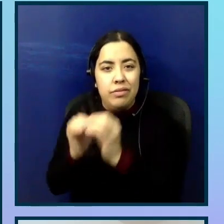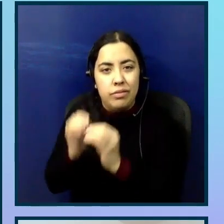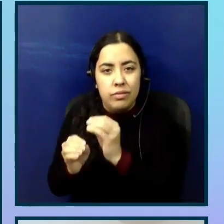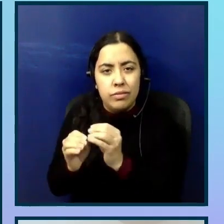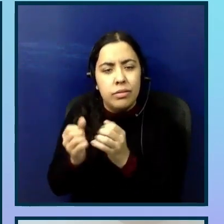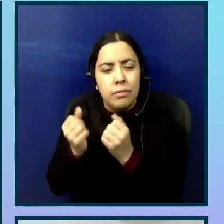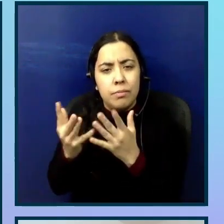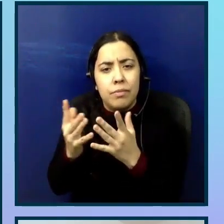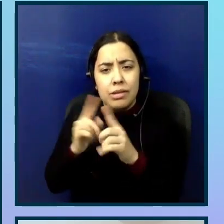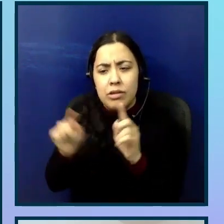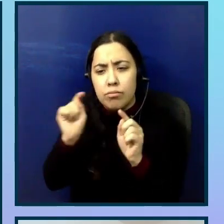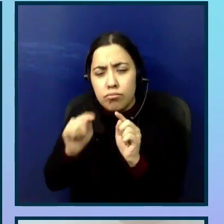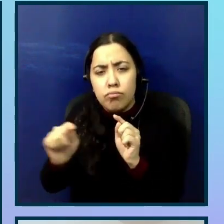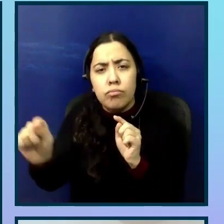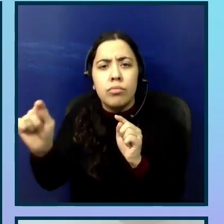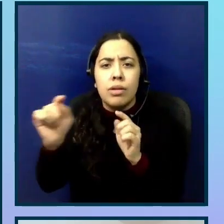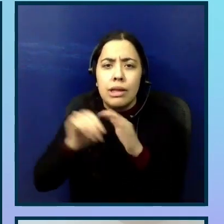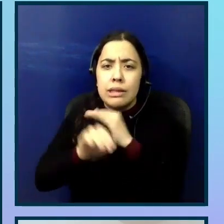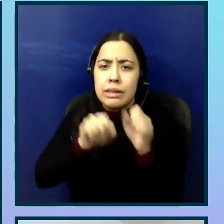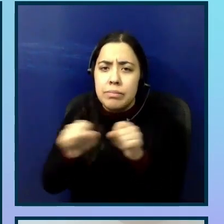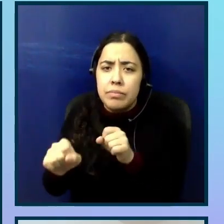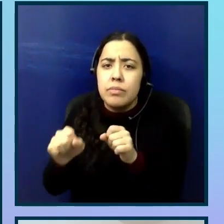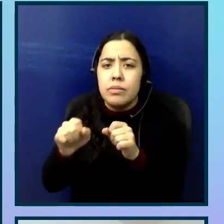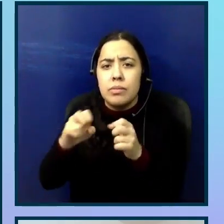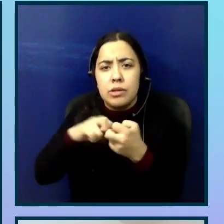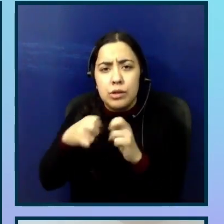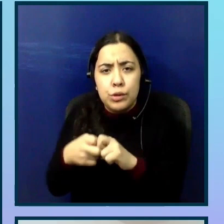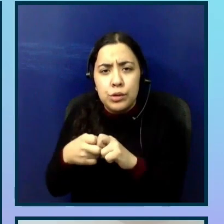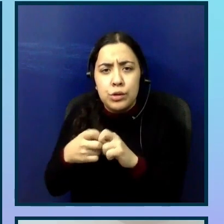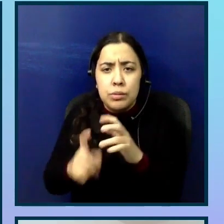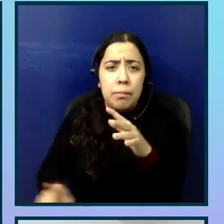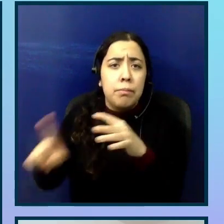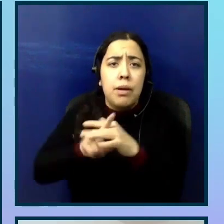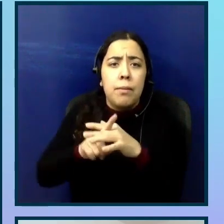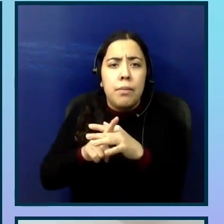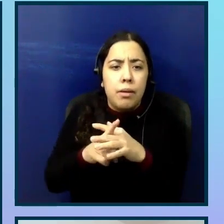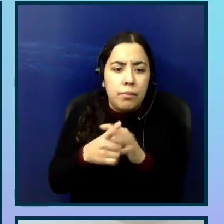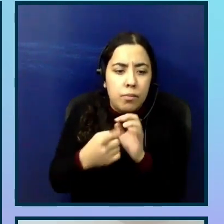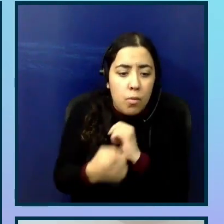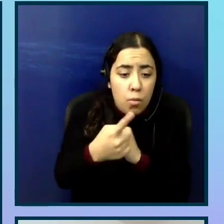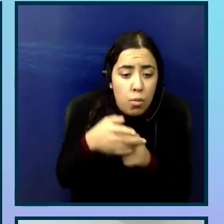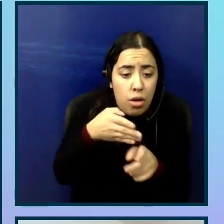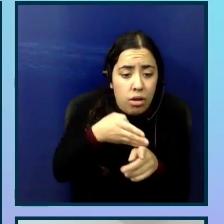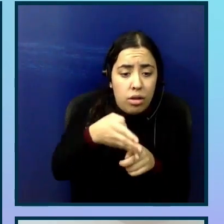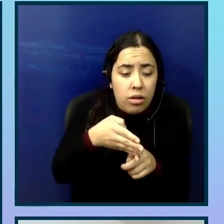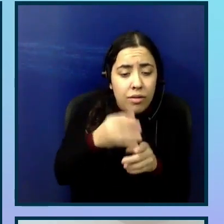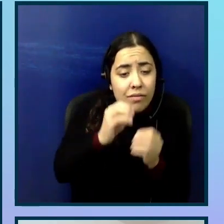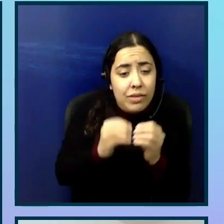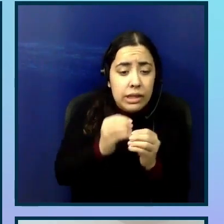accessibility issues could be hiding and fixing it for one area, very likely won't fix it for others.